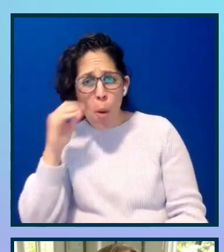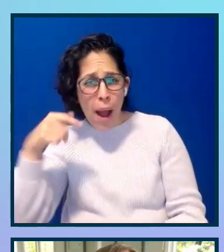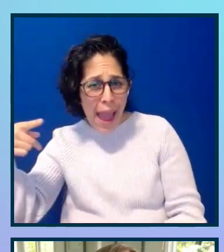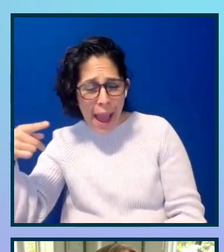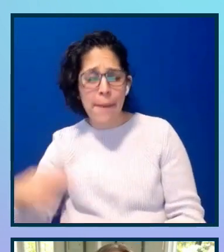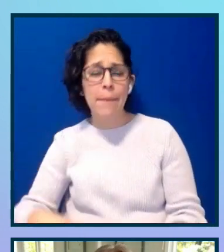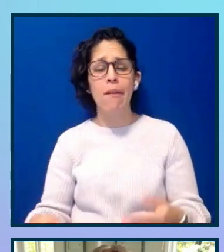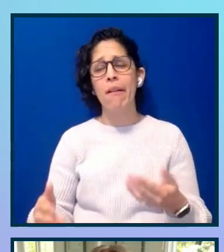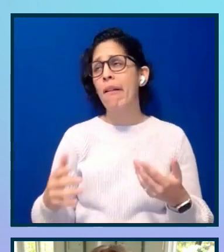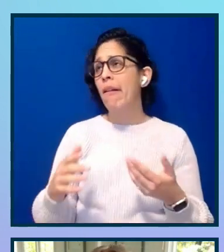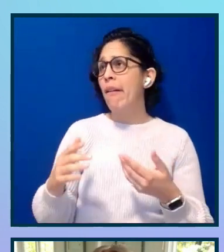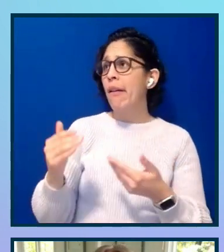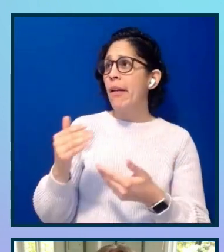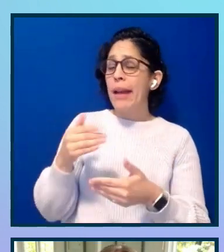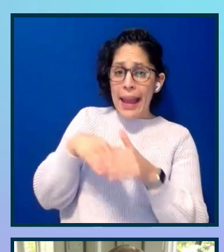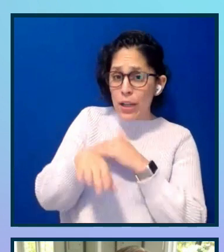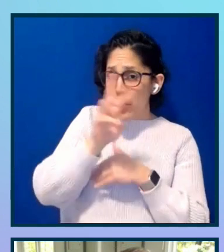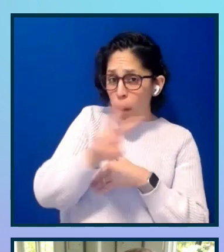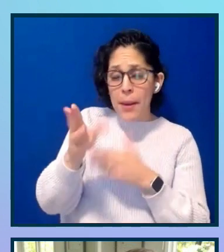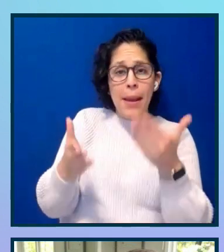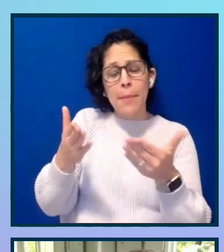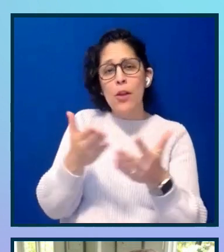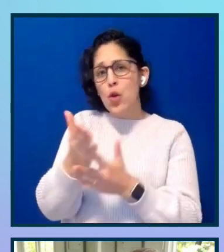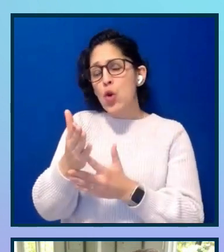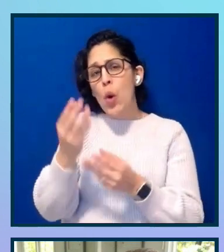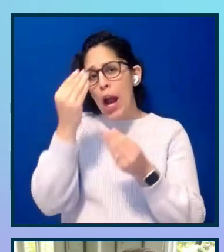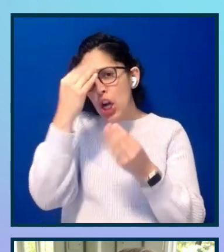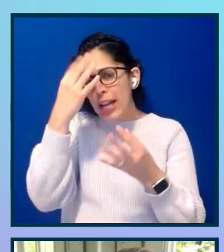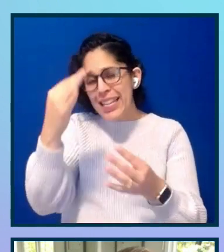or if you're in the web, it's coming through a content distribution network.